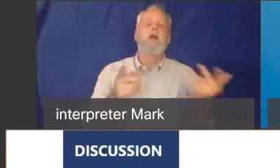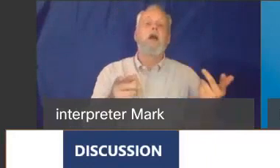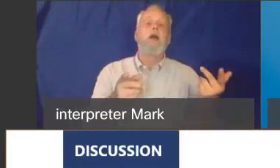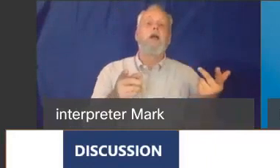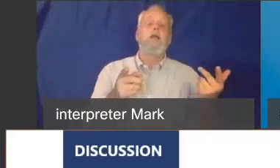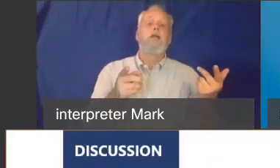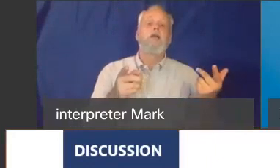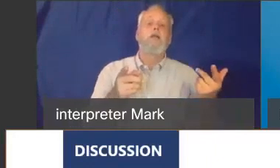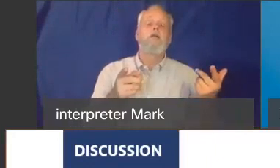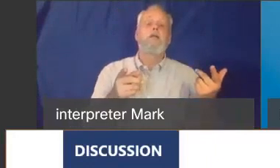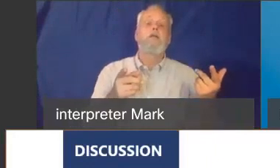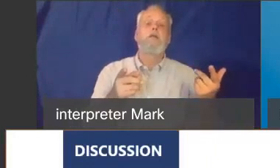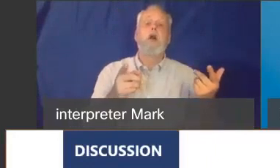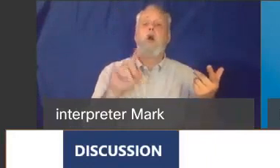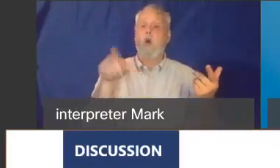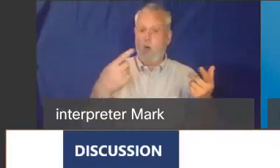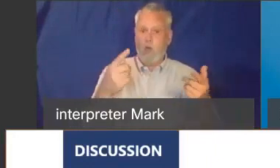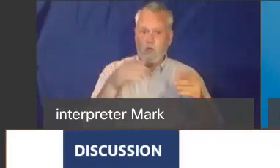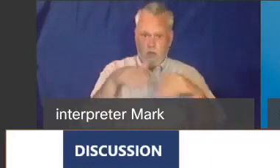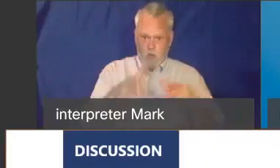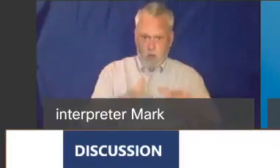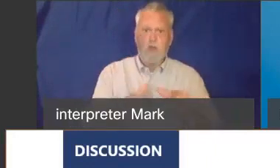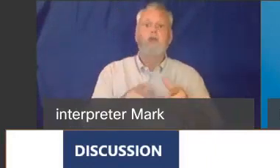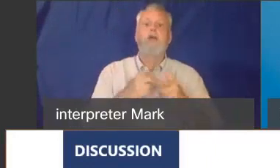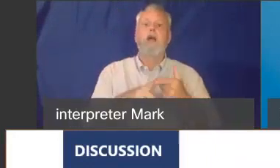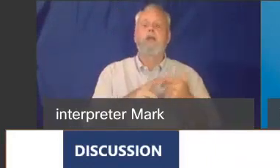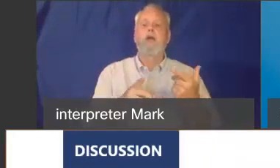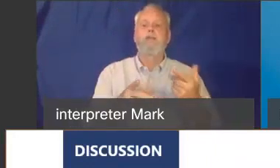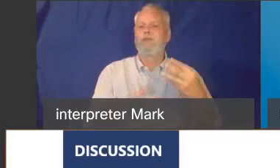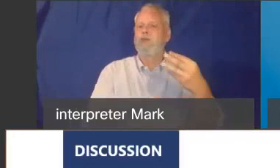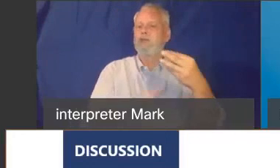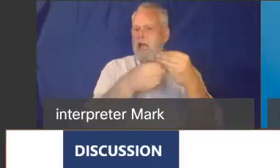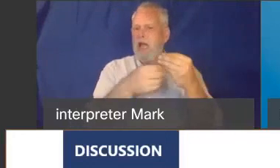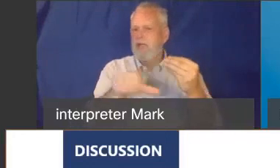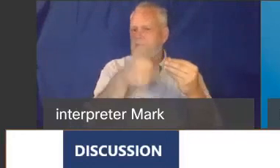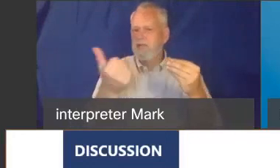On 15th, pedestrians can still cross. We're just adding this extra interval to it.